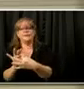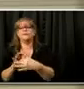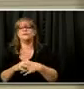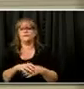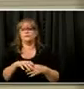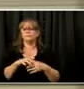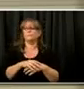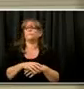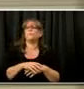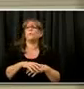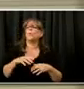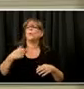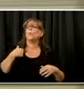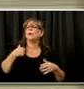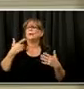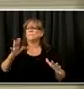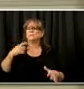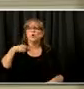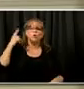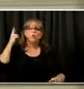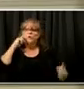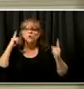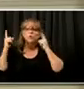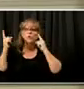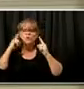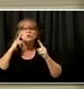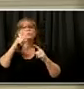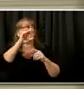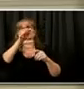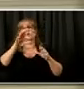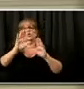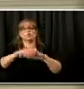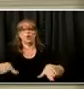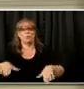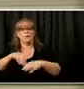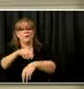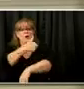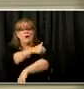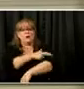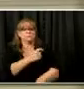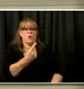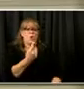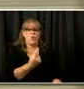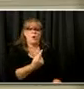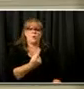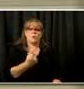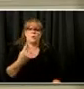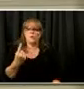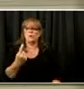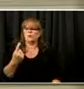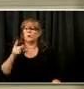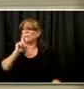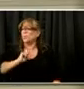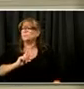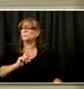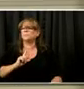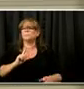is a total sense of isolation and without being involved in school kids are left to feel further along when this connection to their community can literally save them